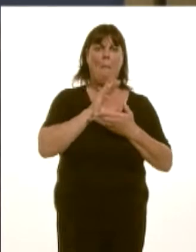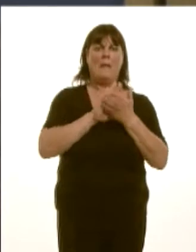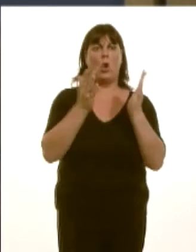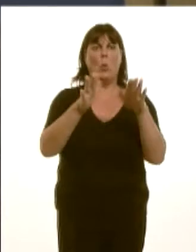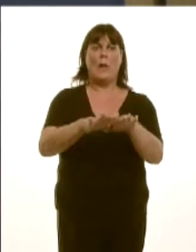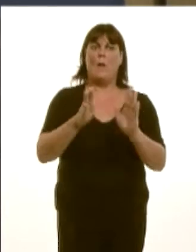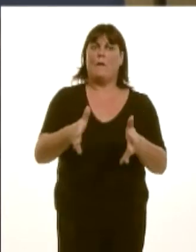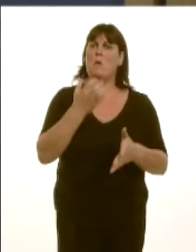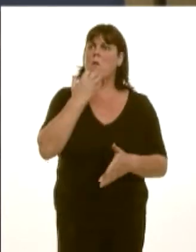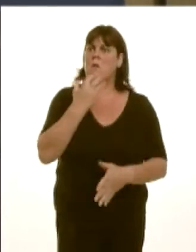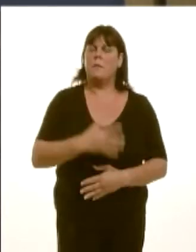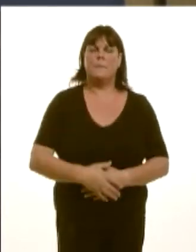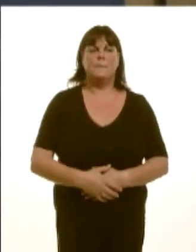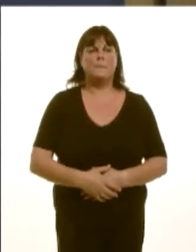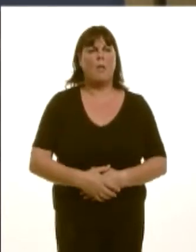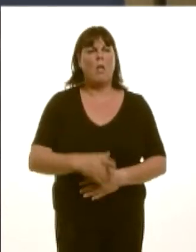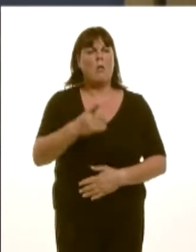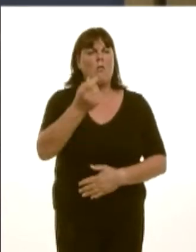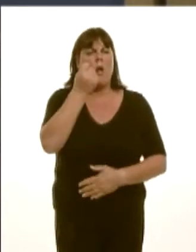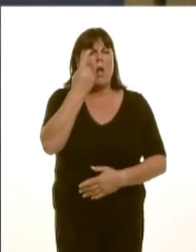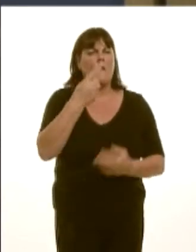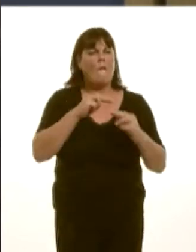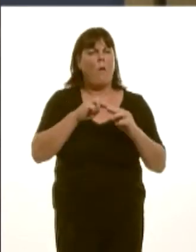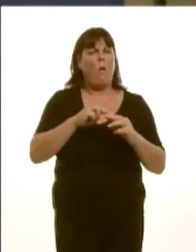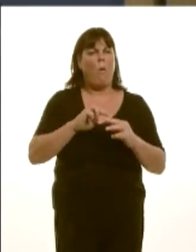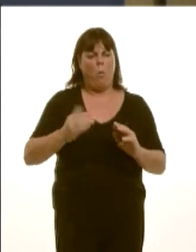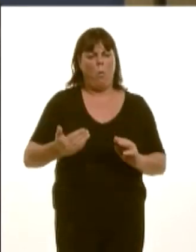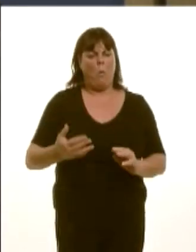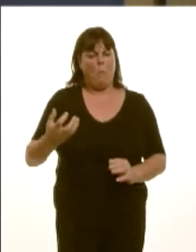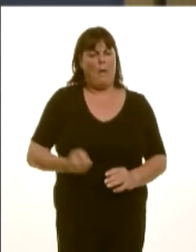It fails to recognise that every £1 that a welfare rights unit fetches back into the